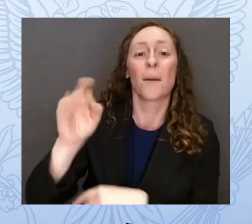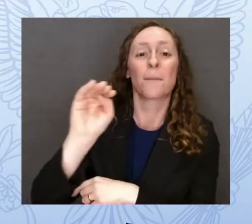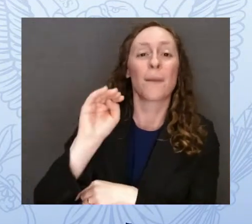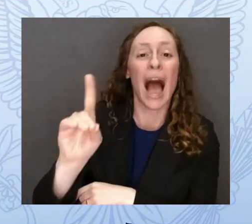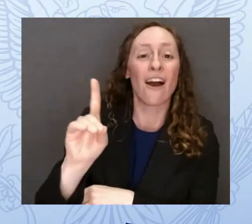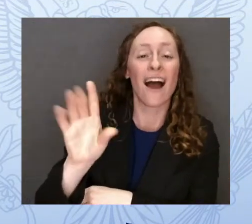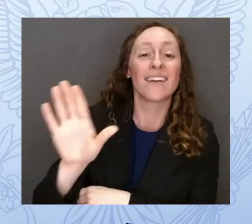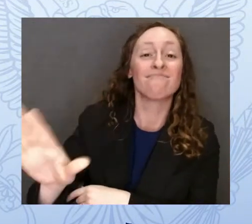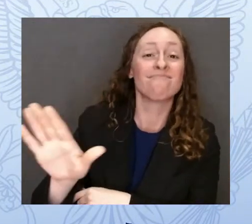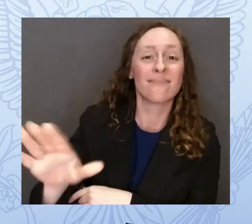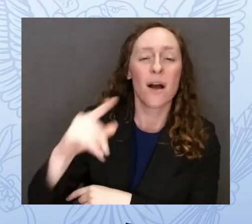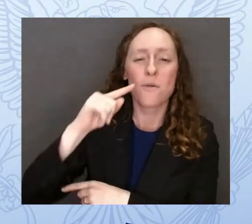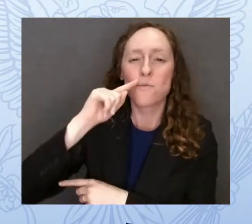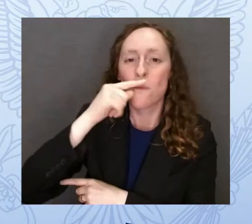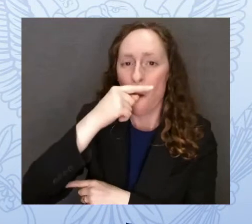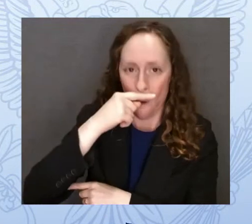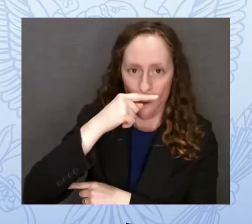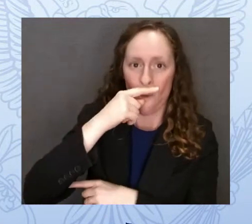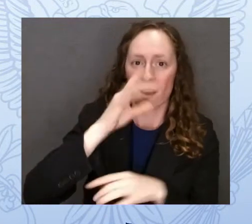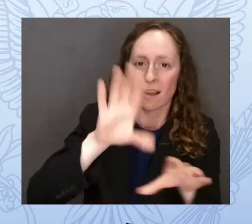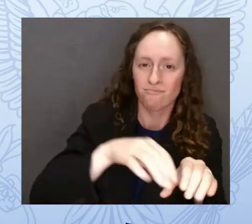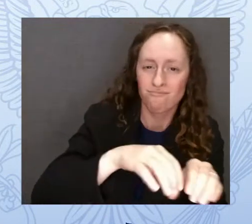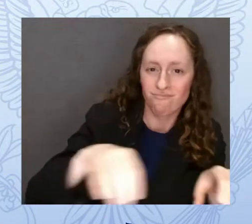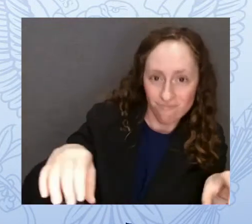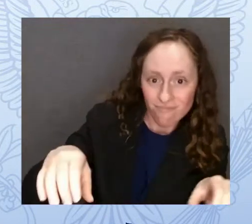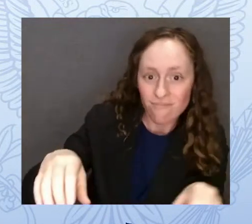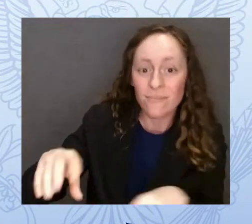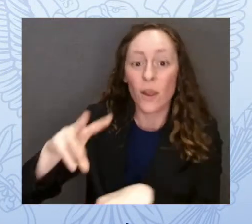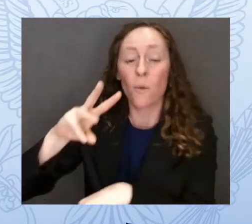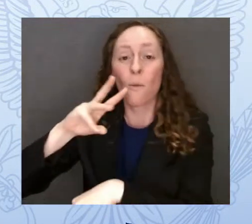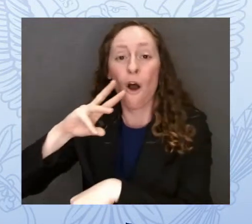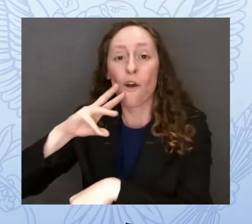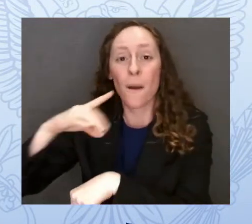So, it really gives it a really wonderful sweetness.